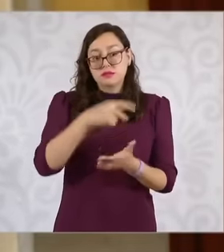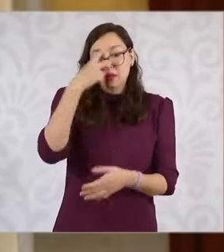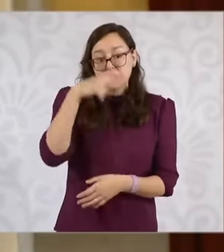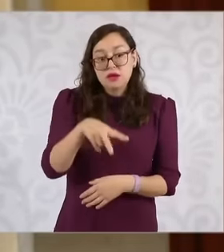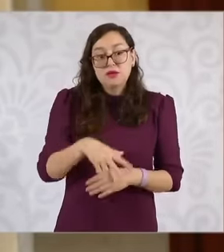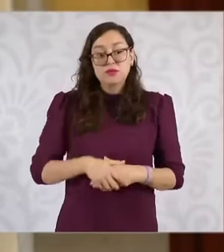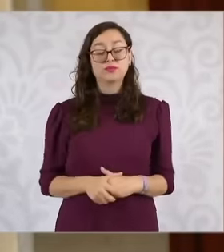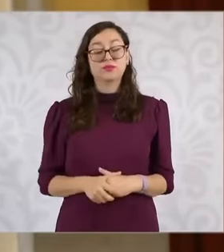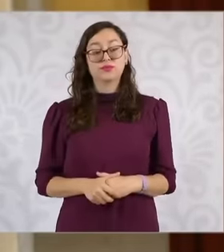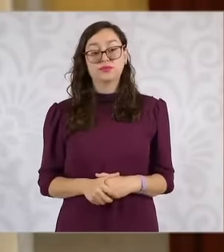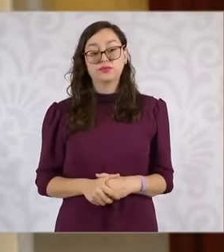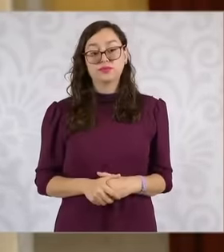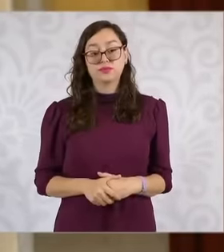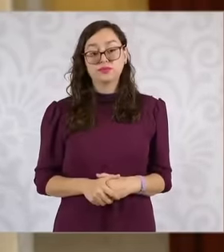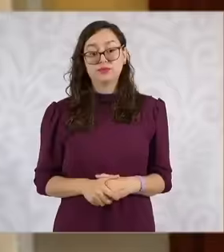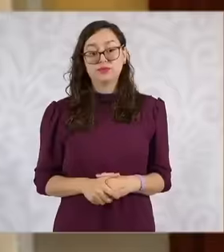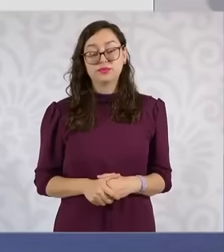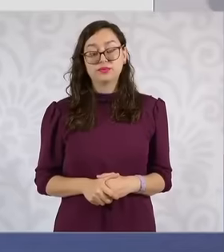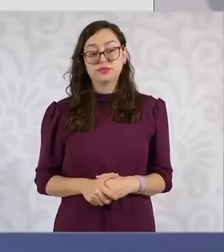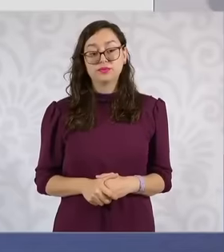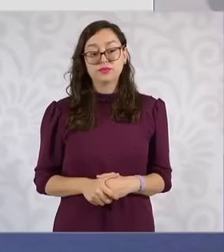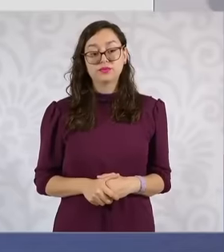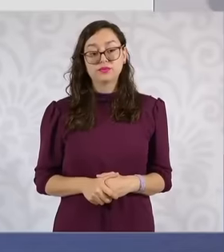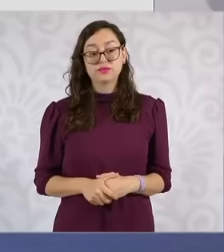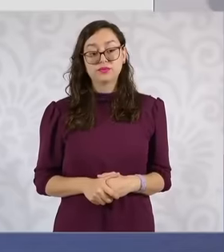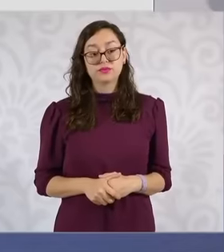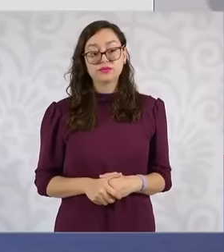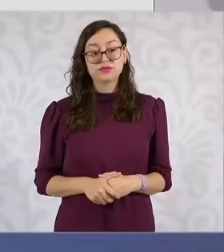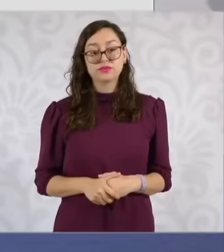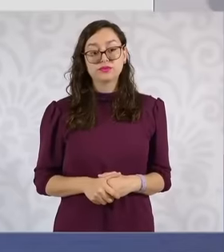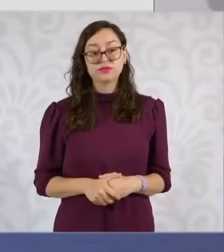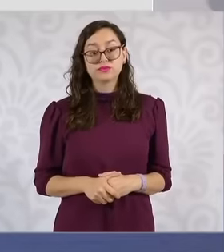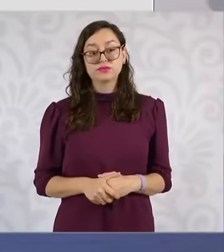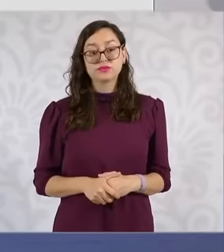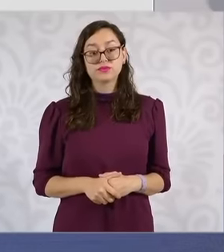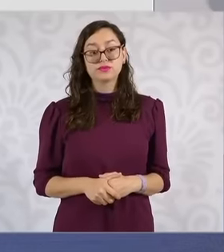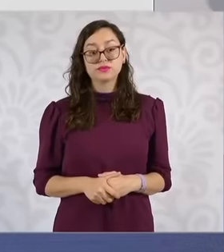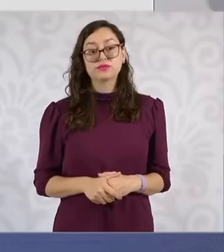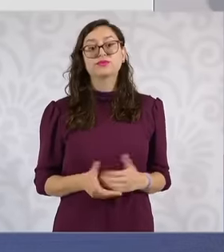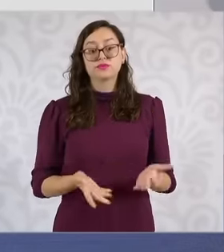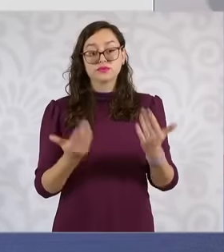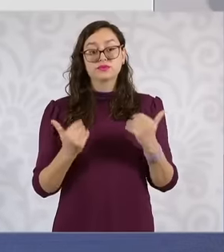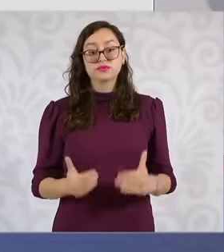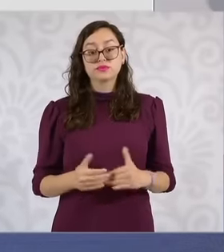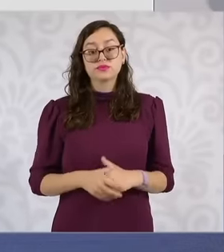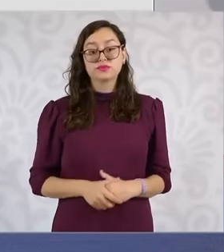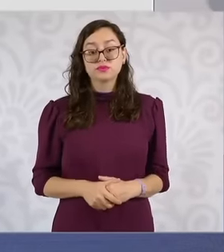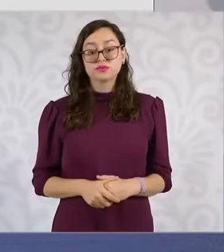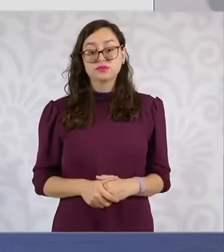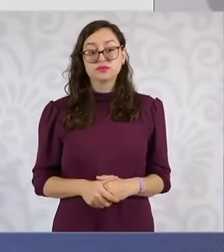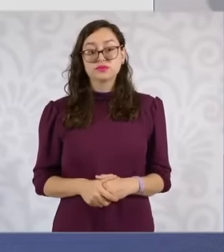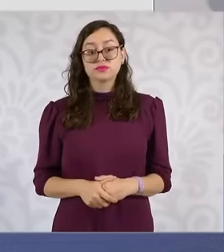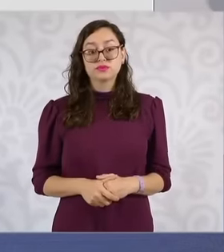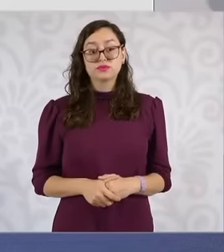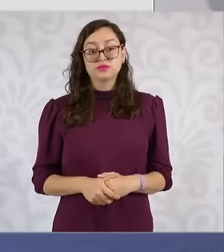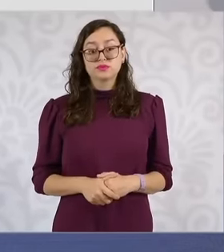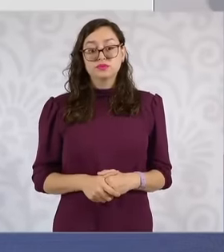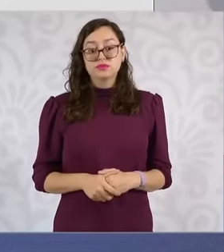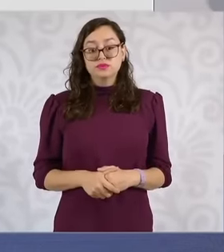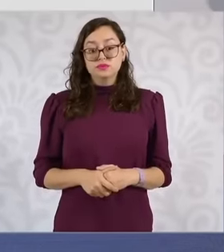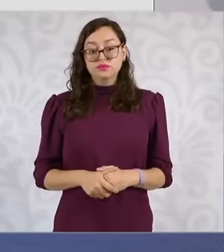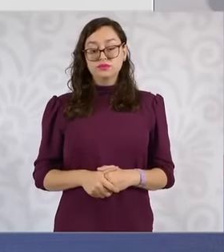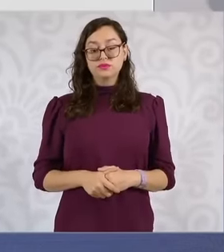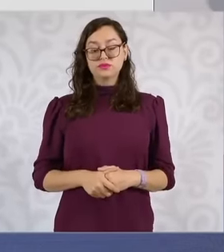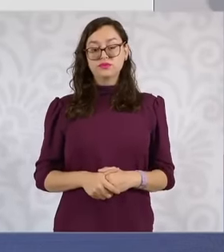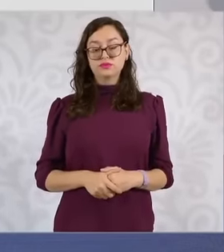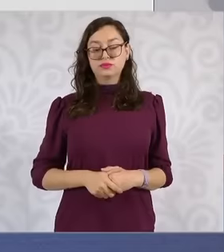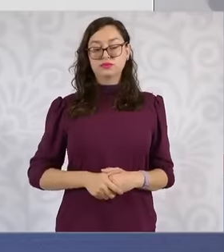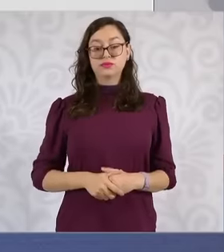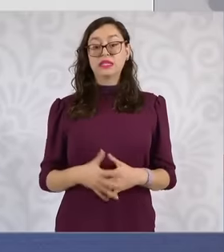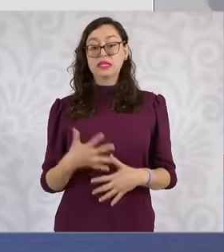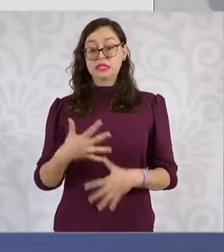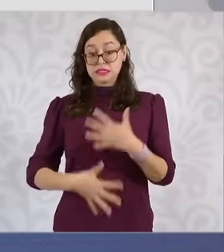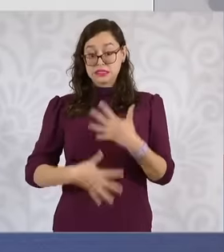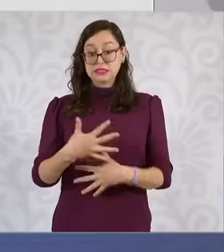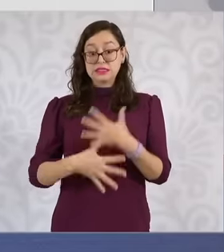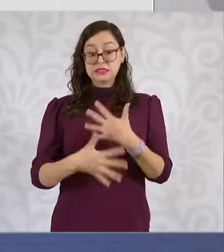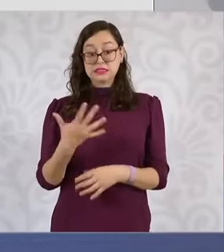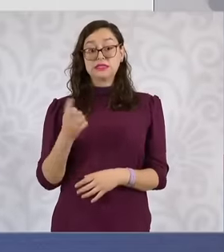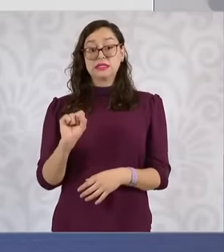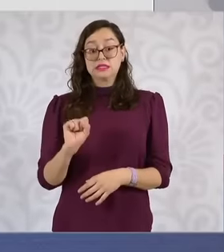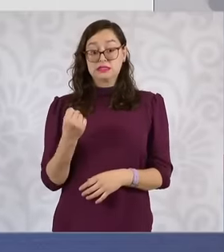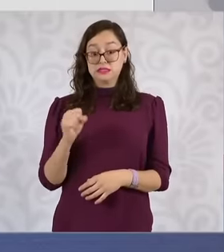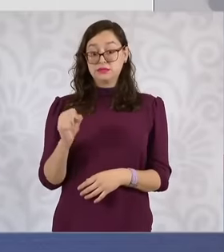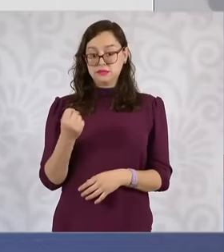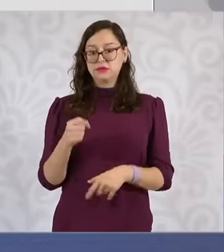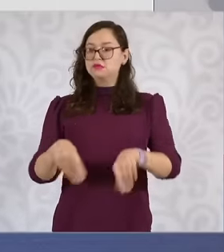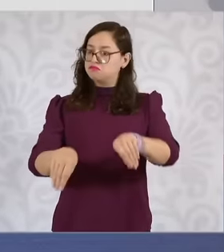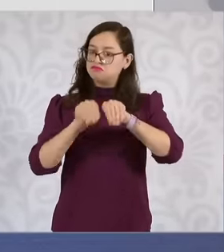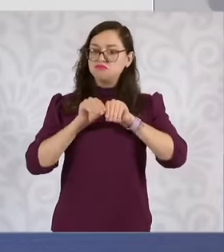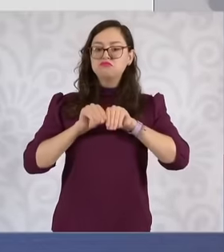Go ahead if you remember on September 15 the reform of the judiciary is published in